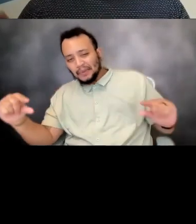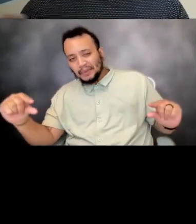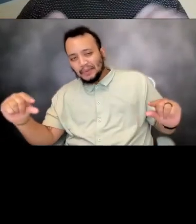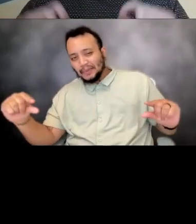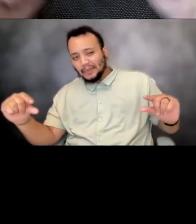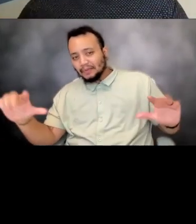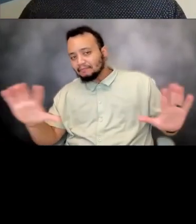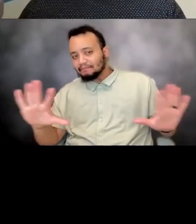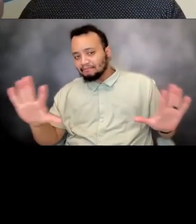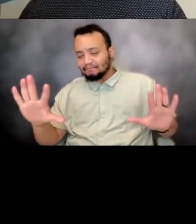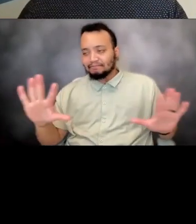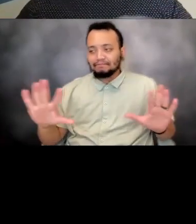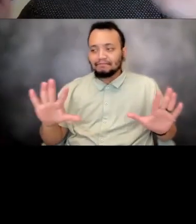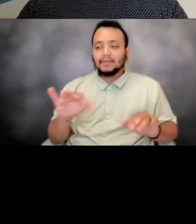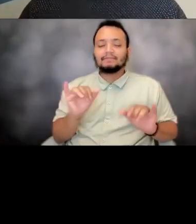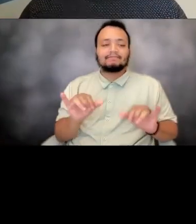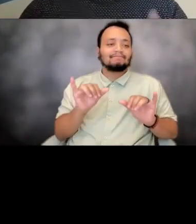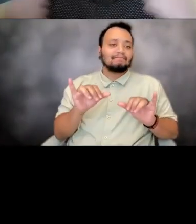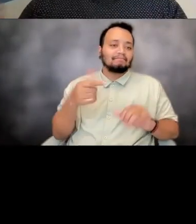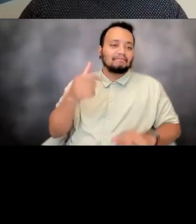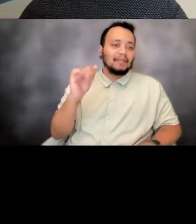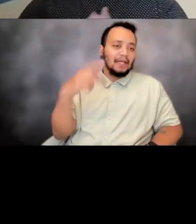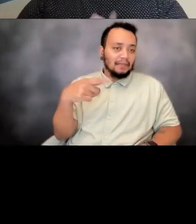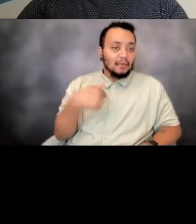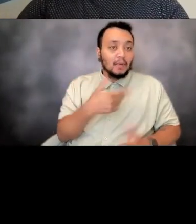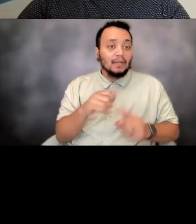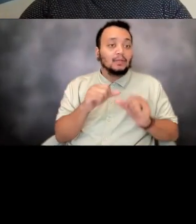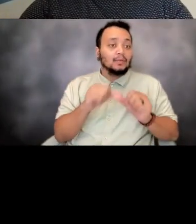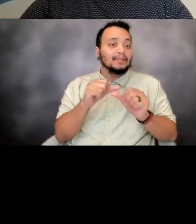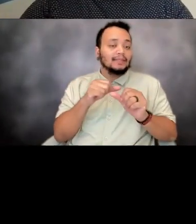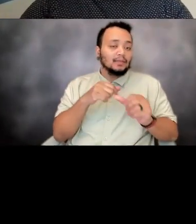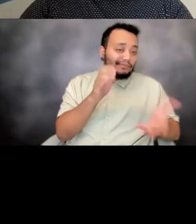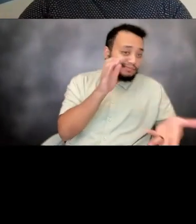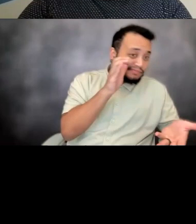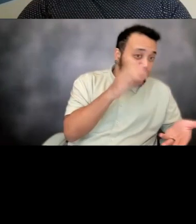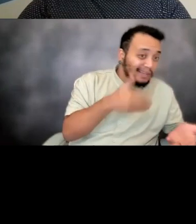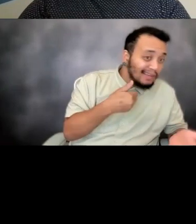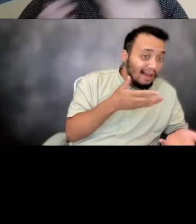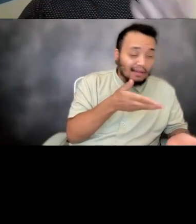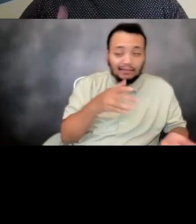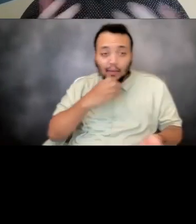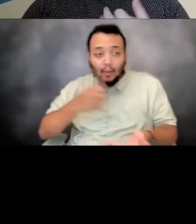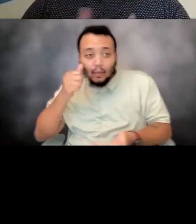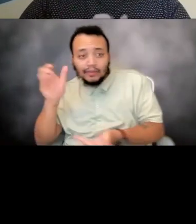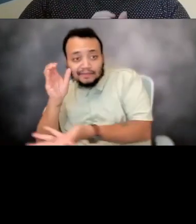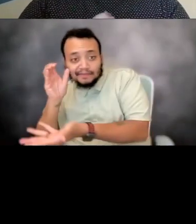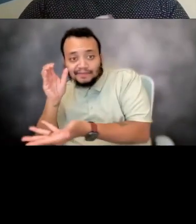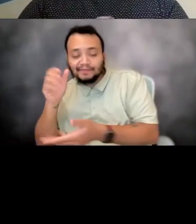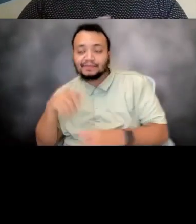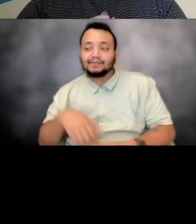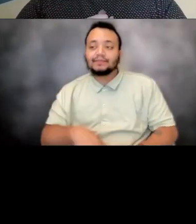so that's a place that we'll be continuing to make sure we're listening to voices. Due to the nature of the listening sessions,